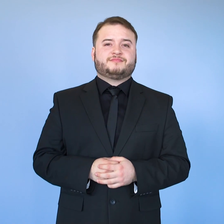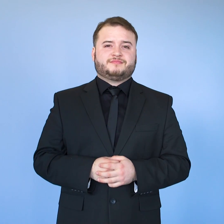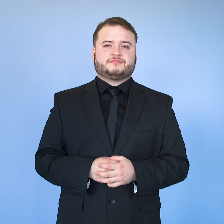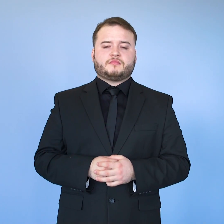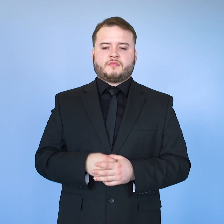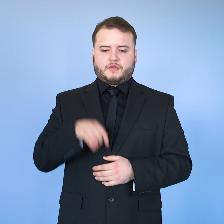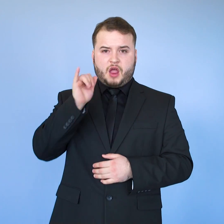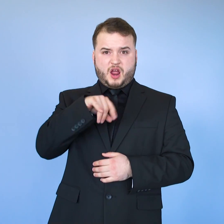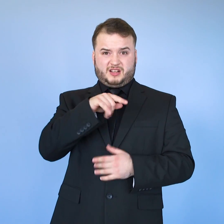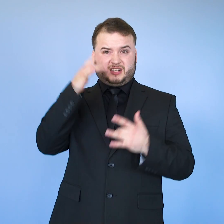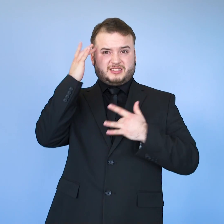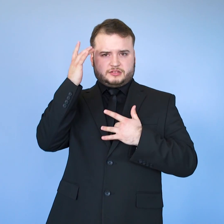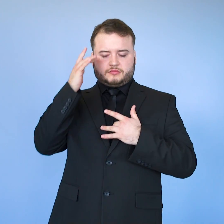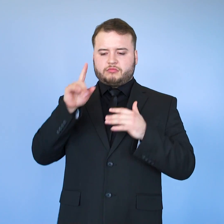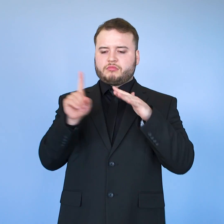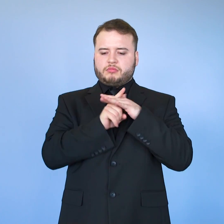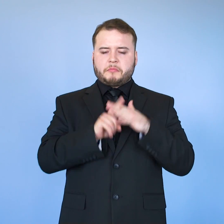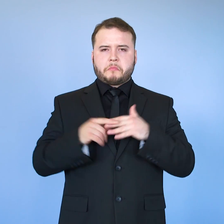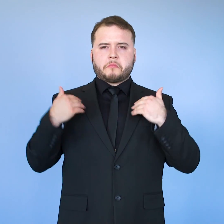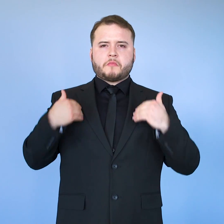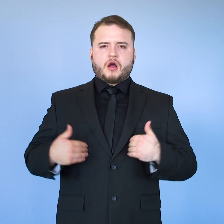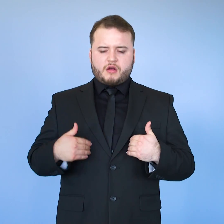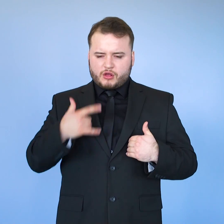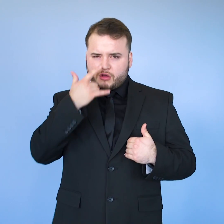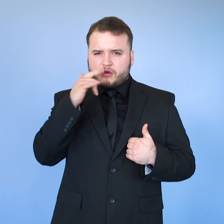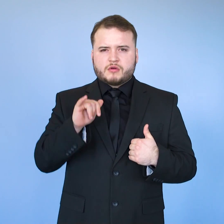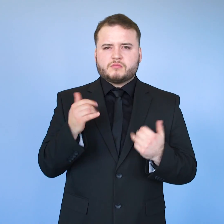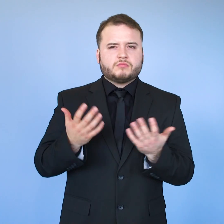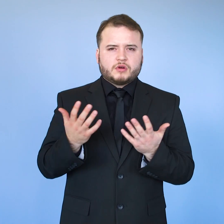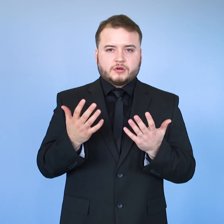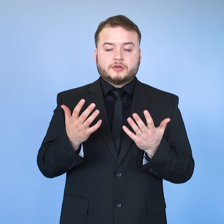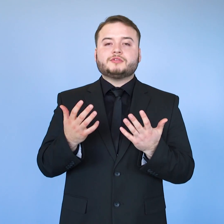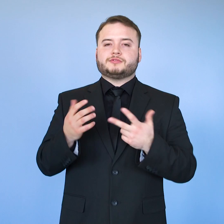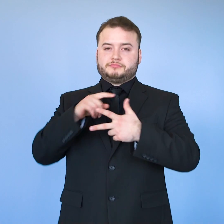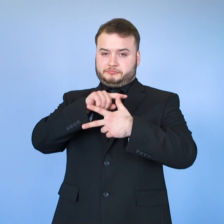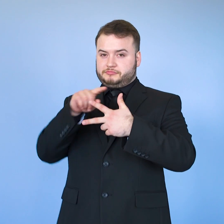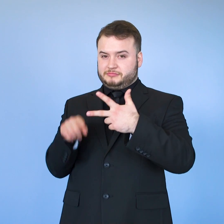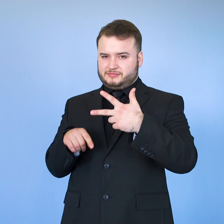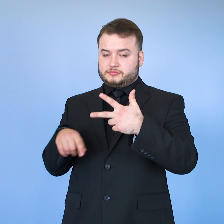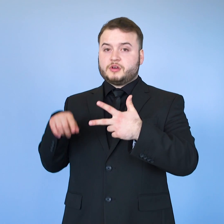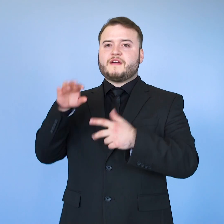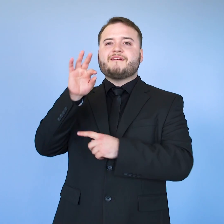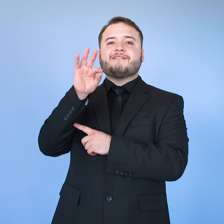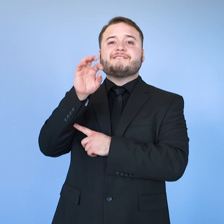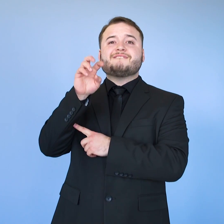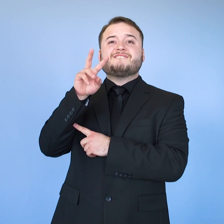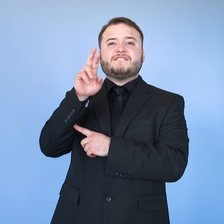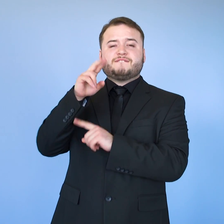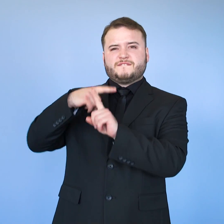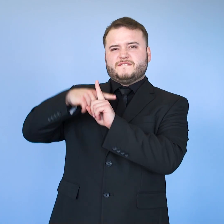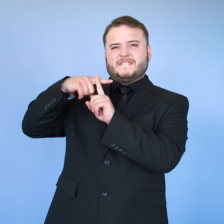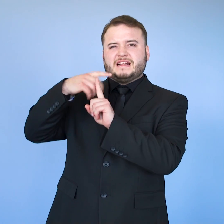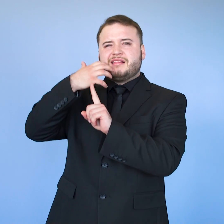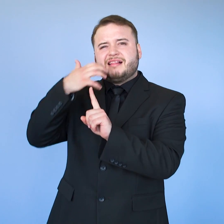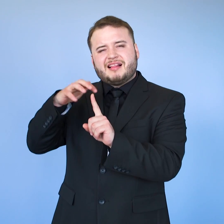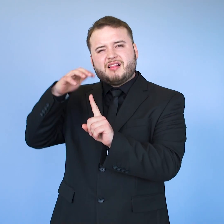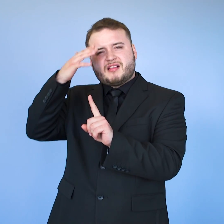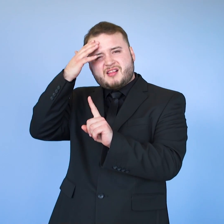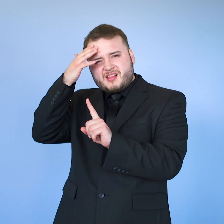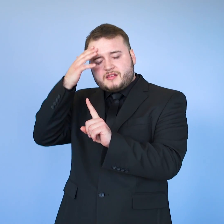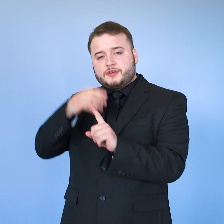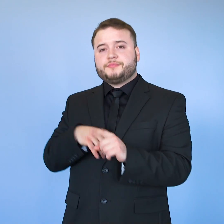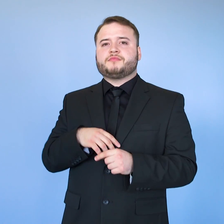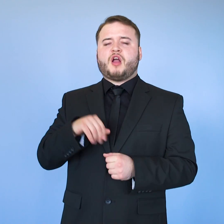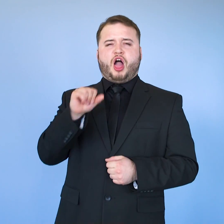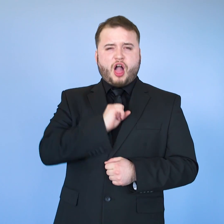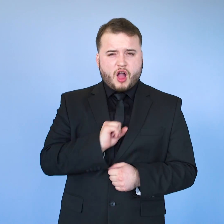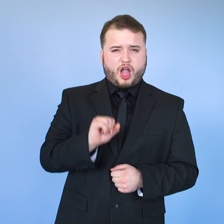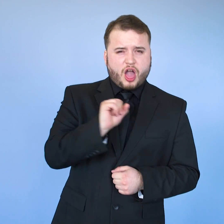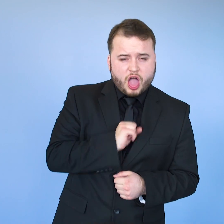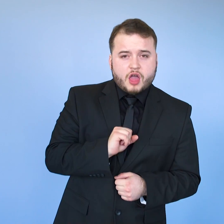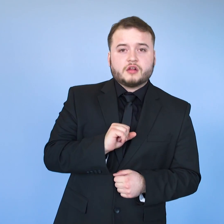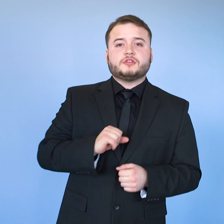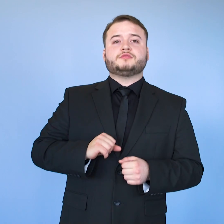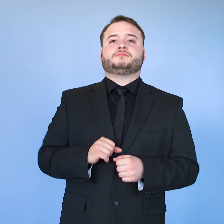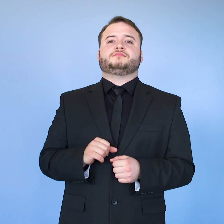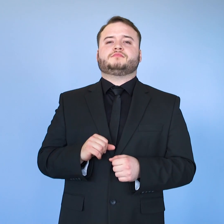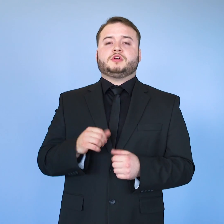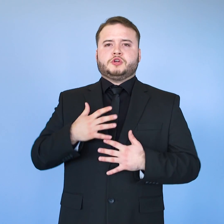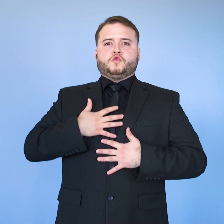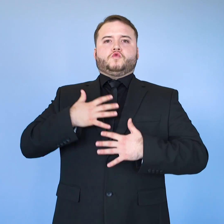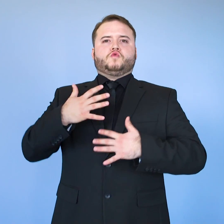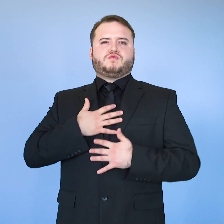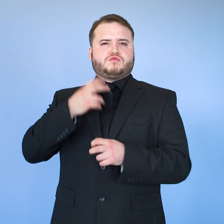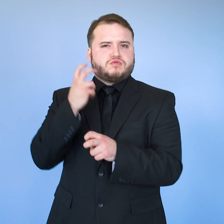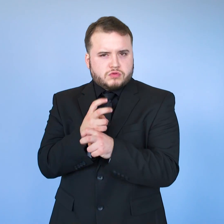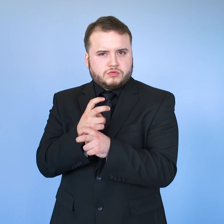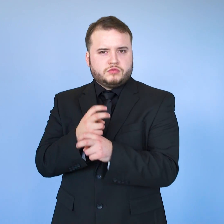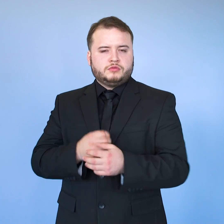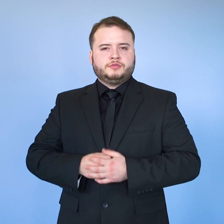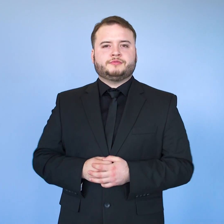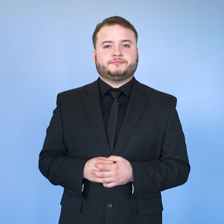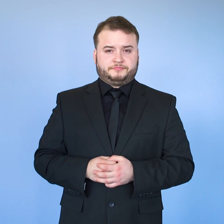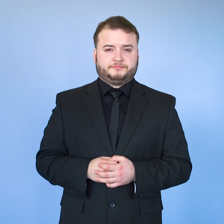Symptoms of infection include fever, cough, and shortness of breath.